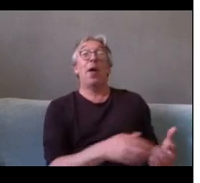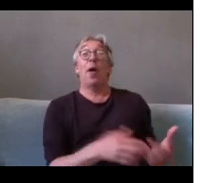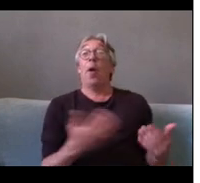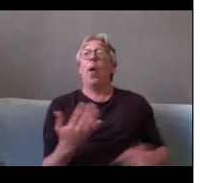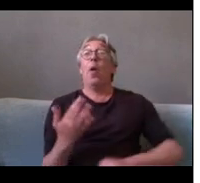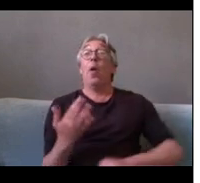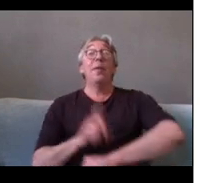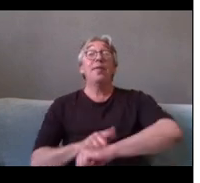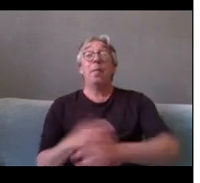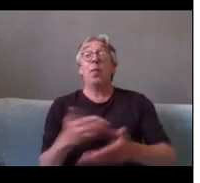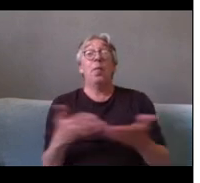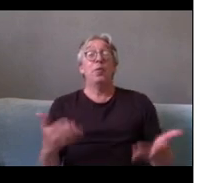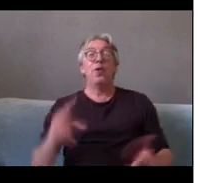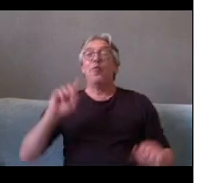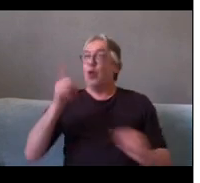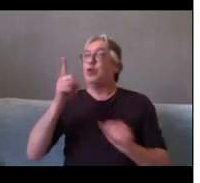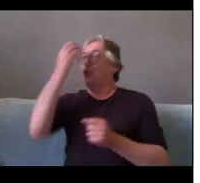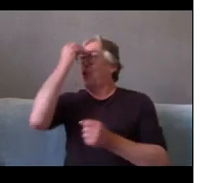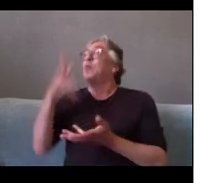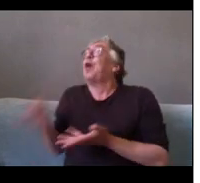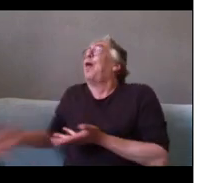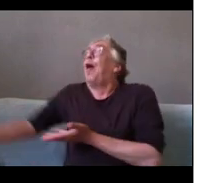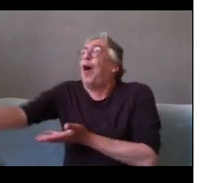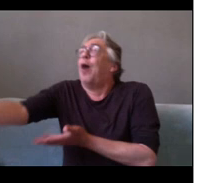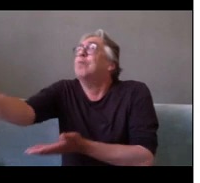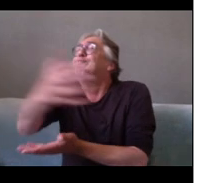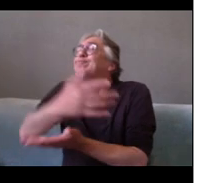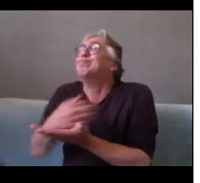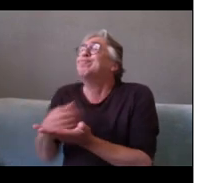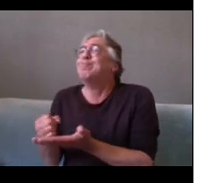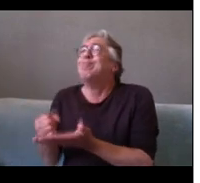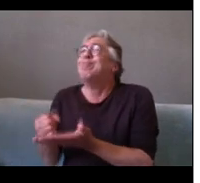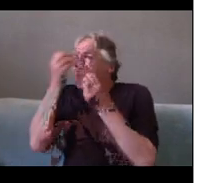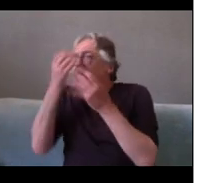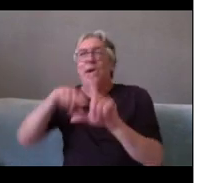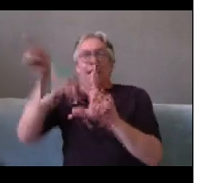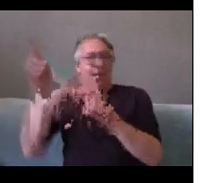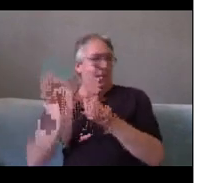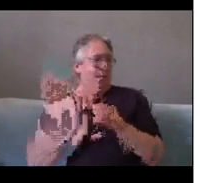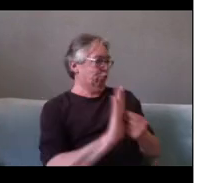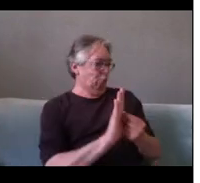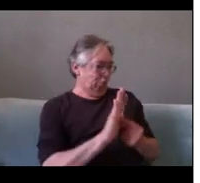it has to happen across the life cycle of disability data generation.